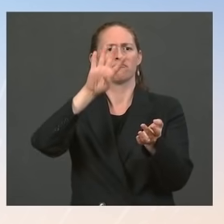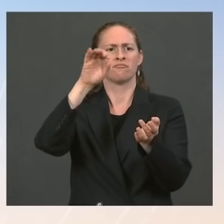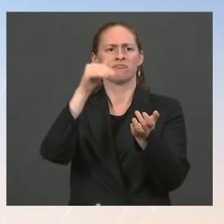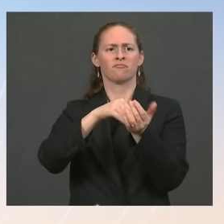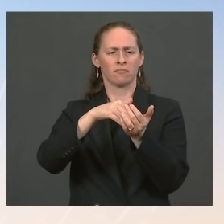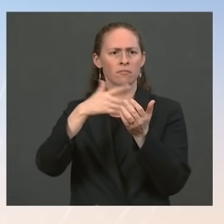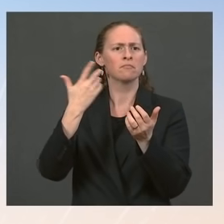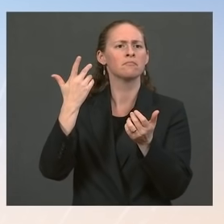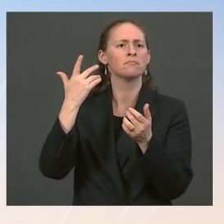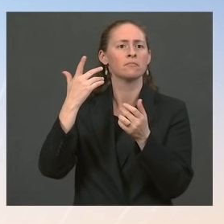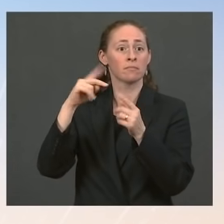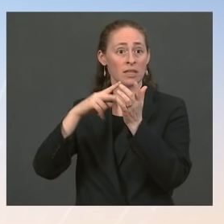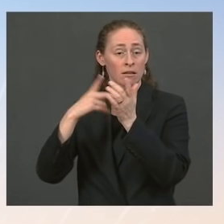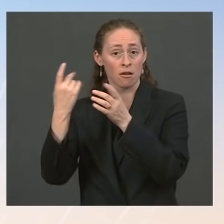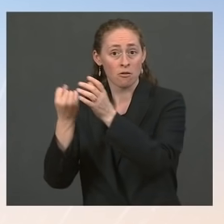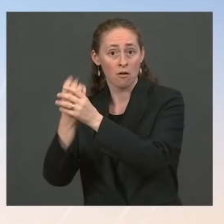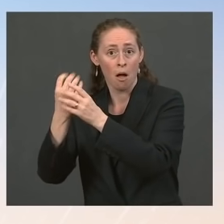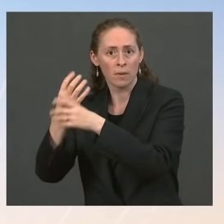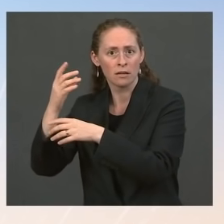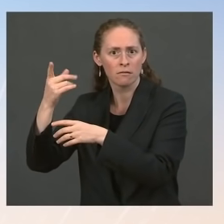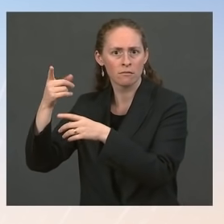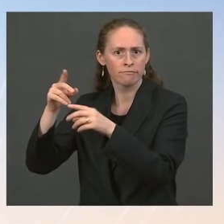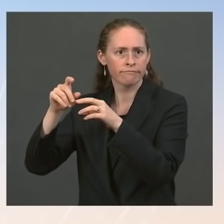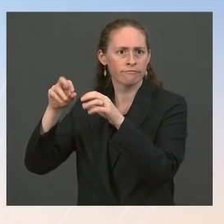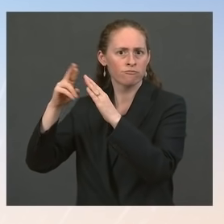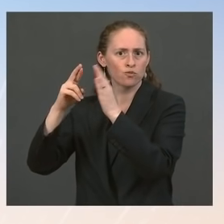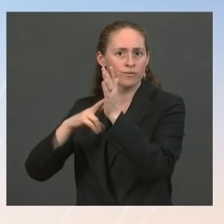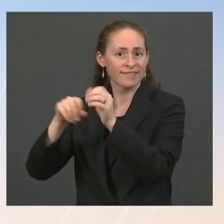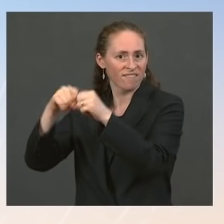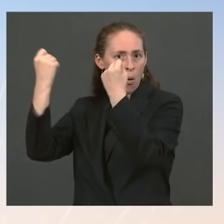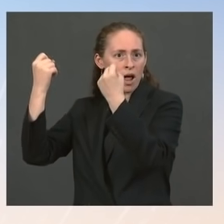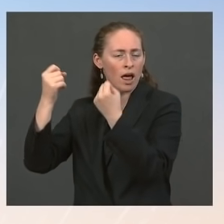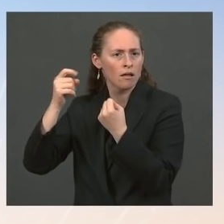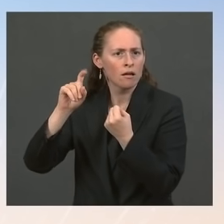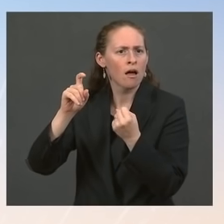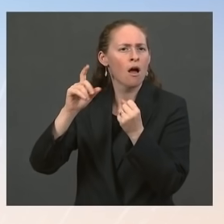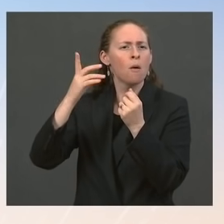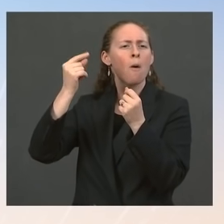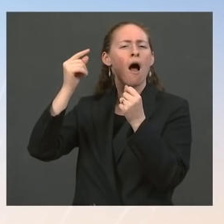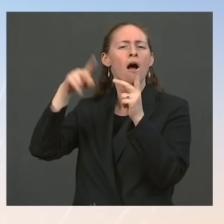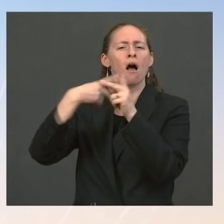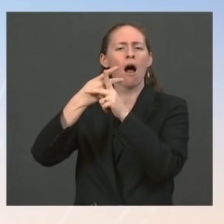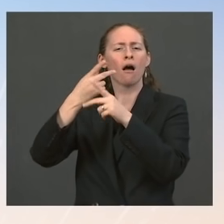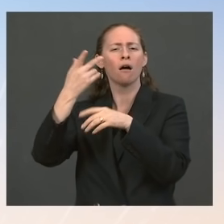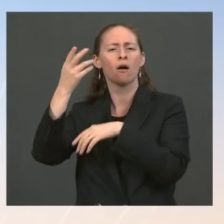or would there be some way -- with a rebate, something like that -- to make it okay with your criteria?